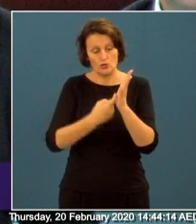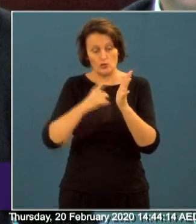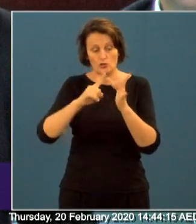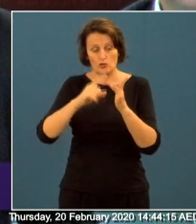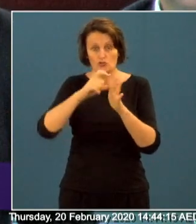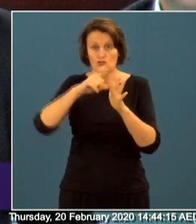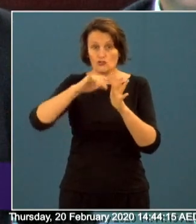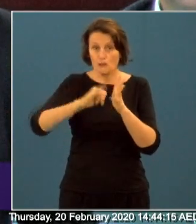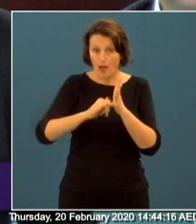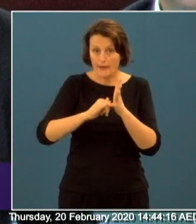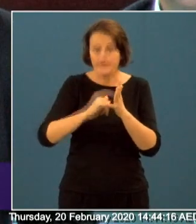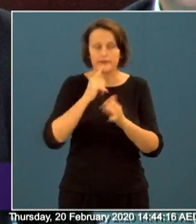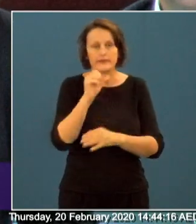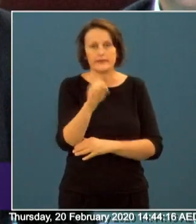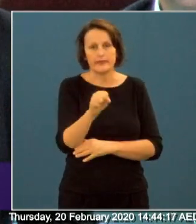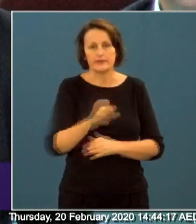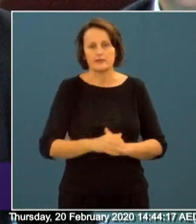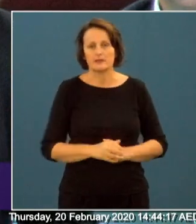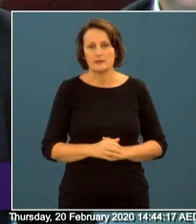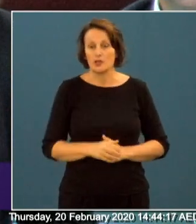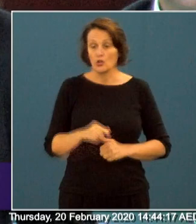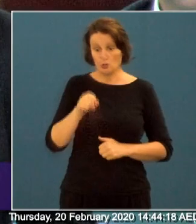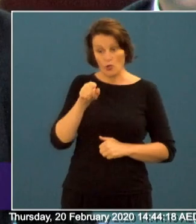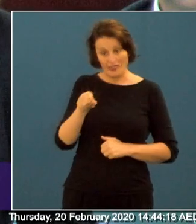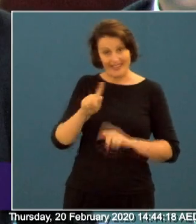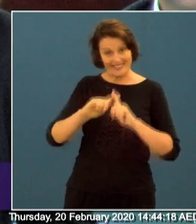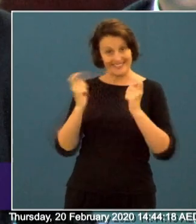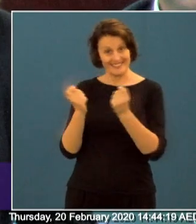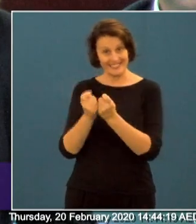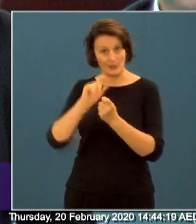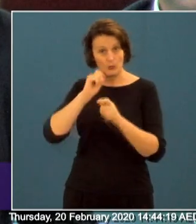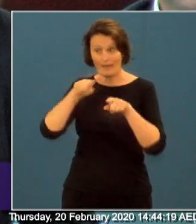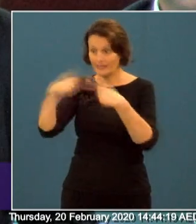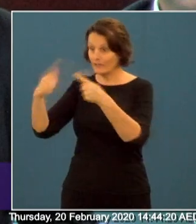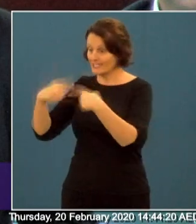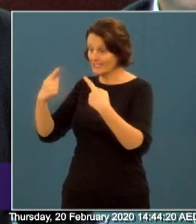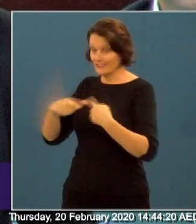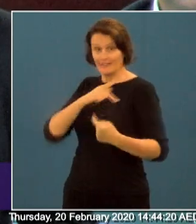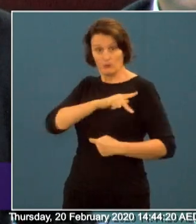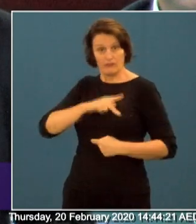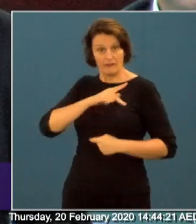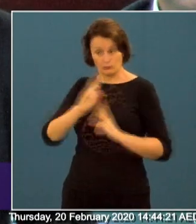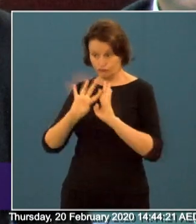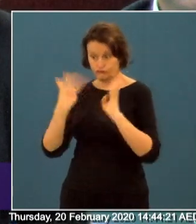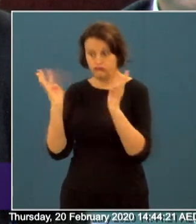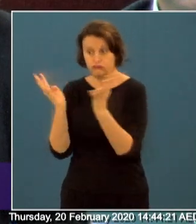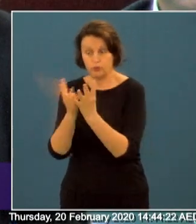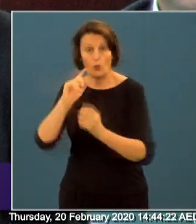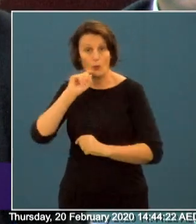And that's going to be a multidisciplinary team? Yes. I just wanted to ask you about the difference between